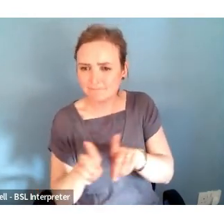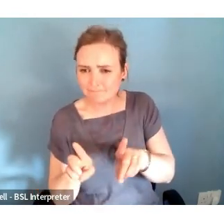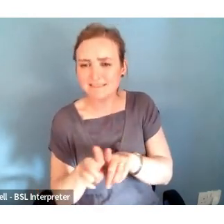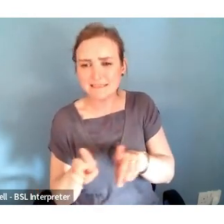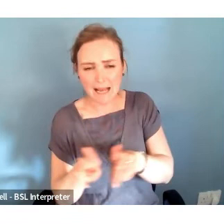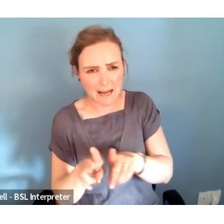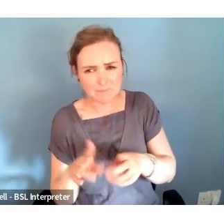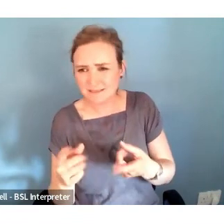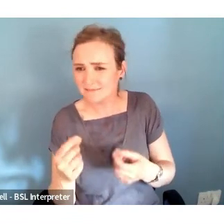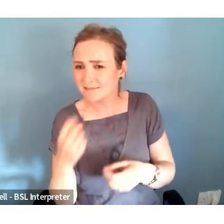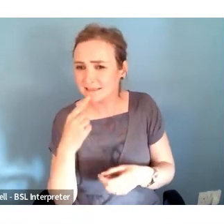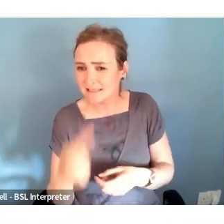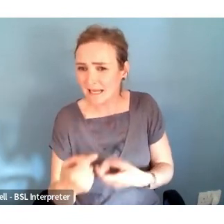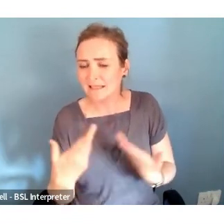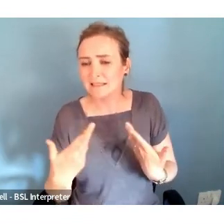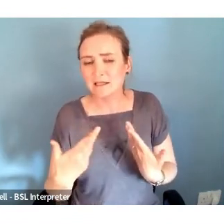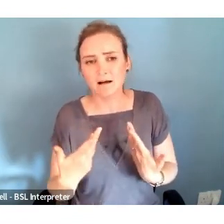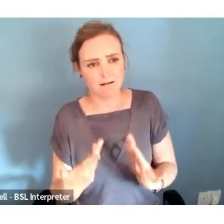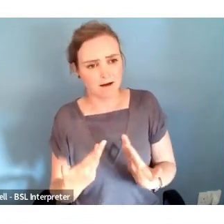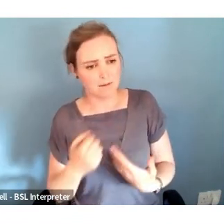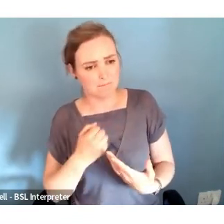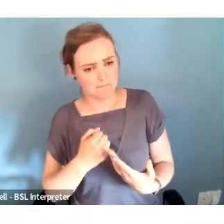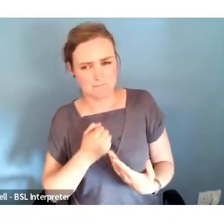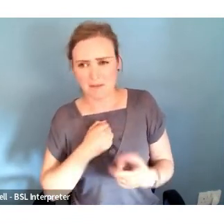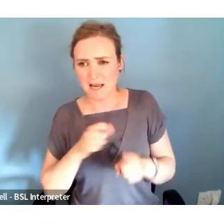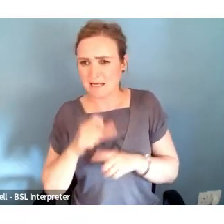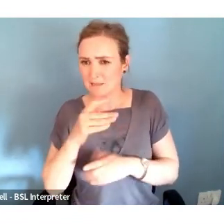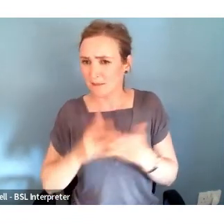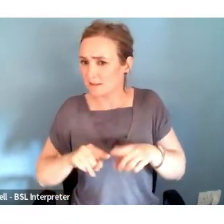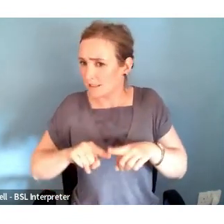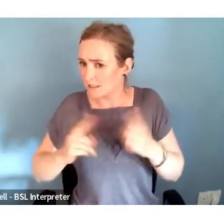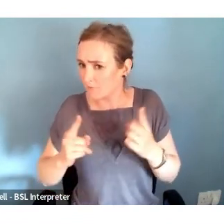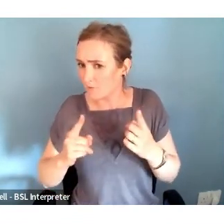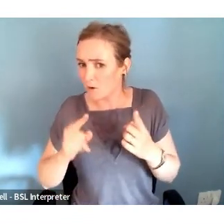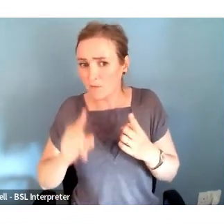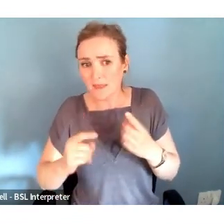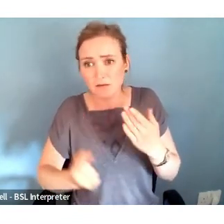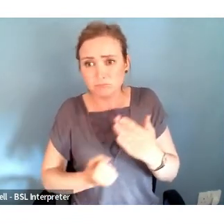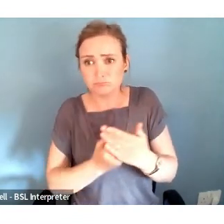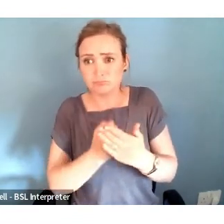me. Even though my disability might be different from theirs, if they are thriving, have had adjustments made